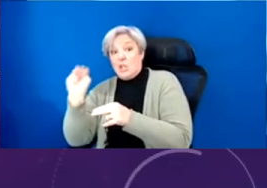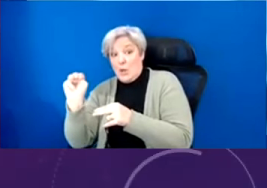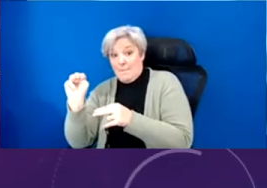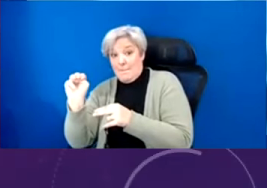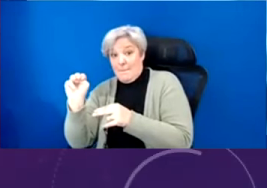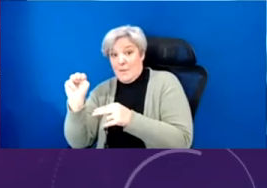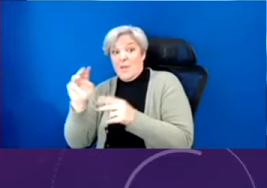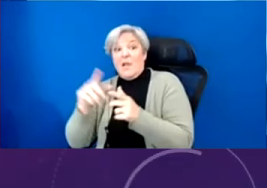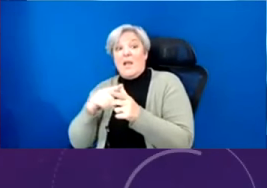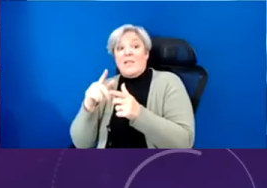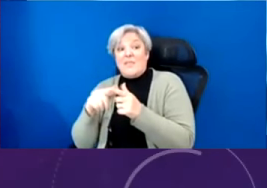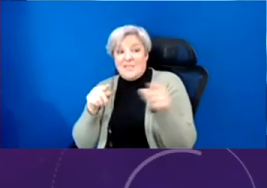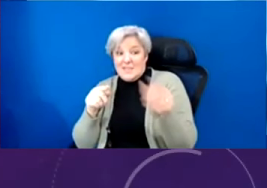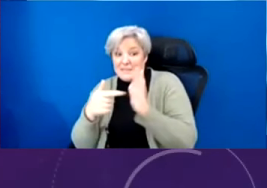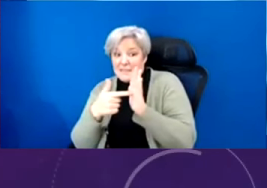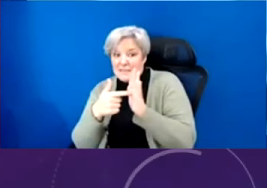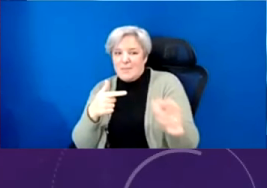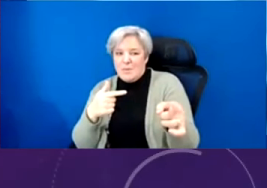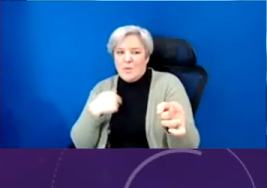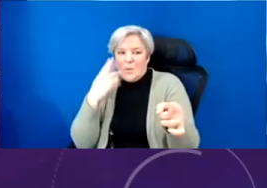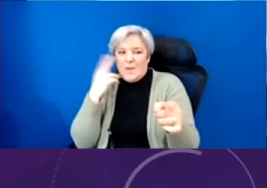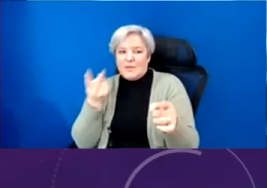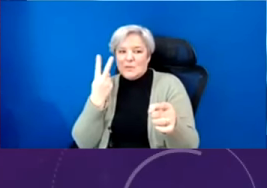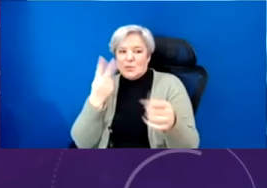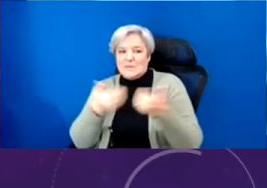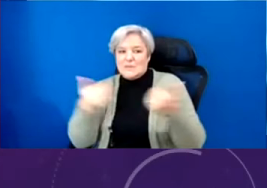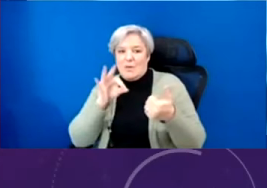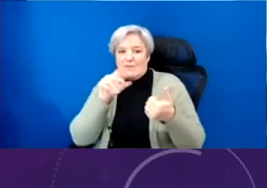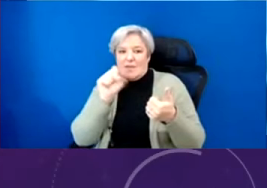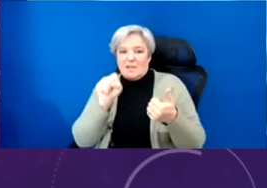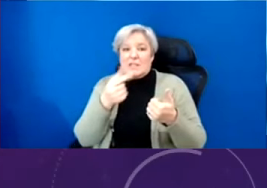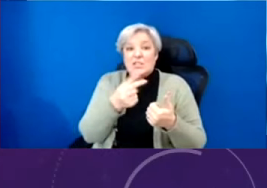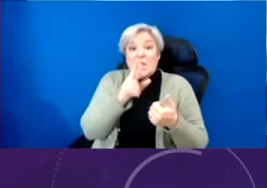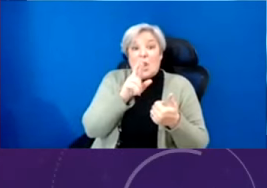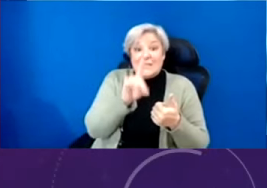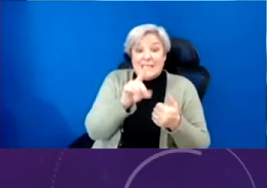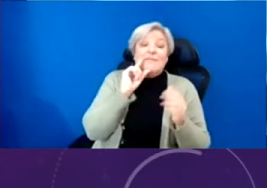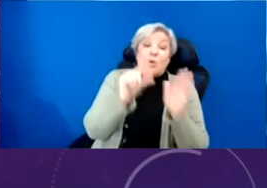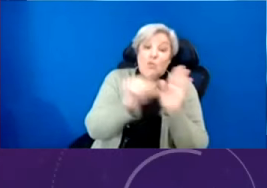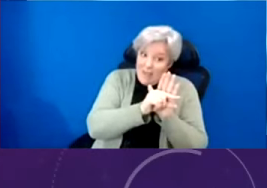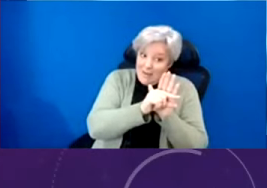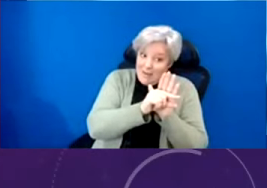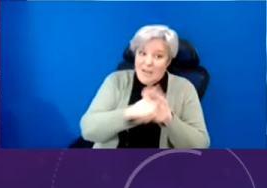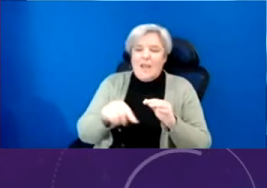And in this example, because we're going to have two separate files, they put GRD for grades and we'll do something